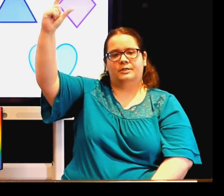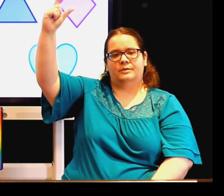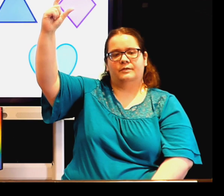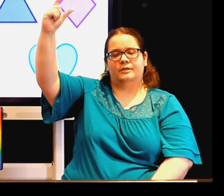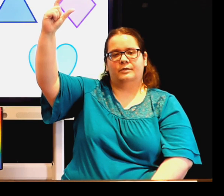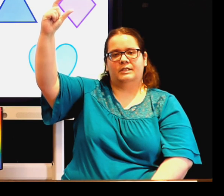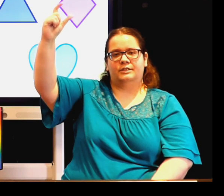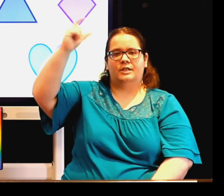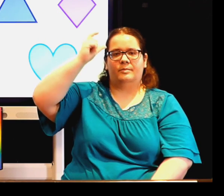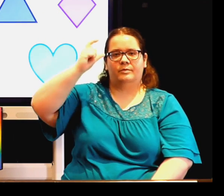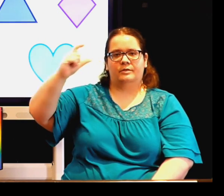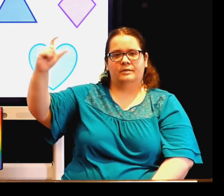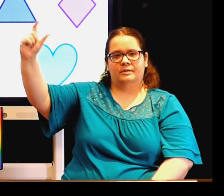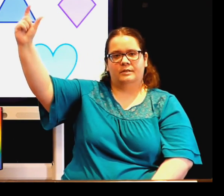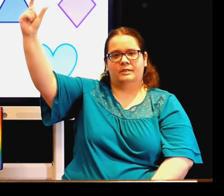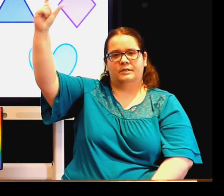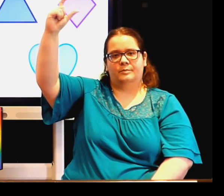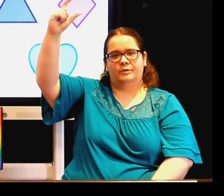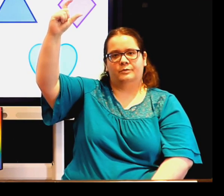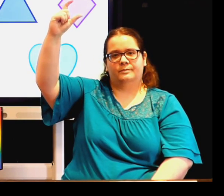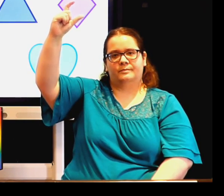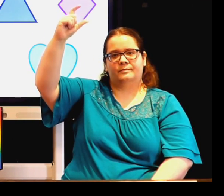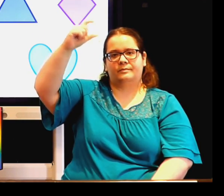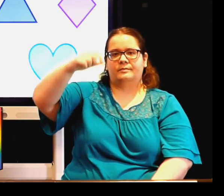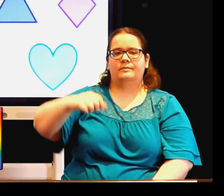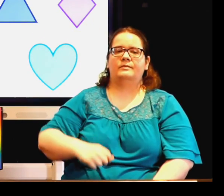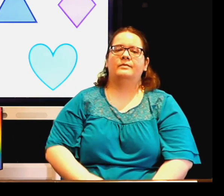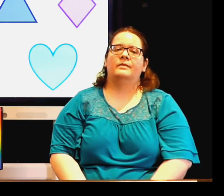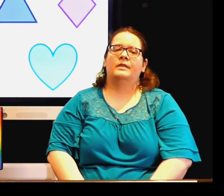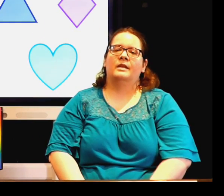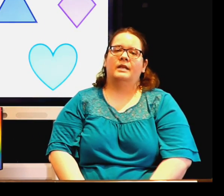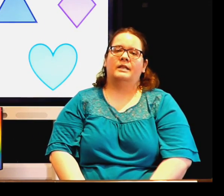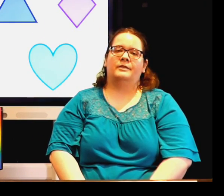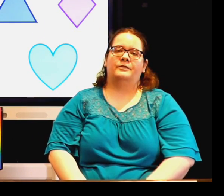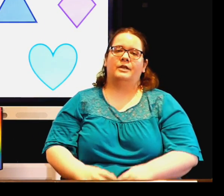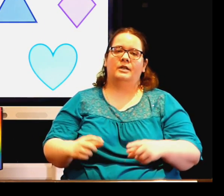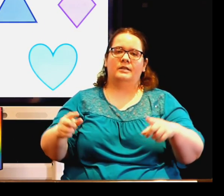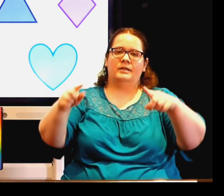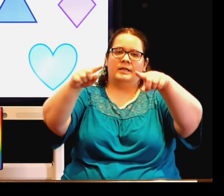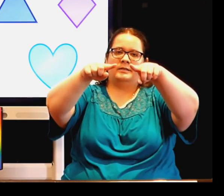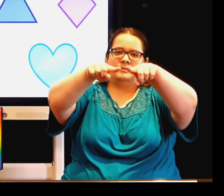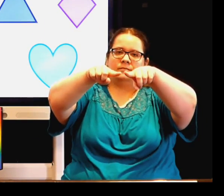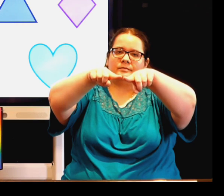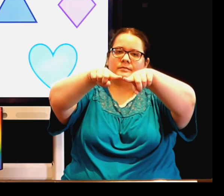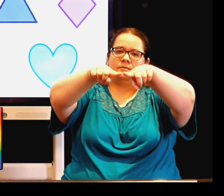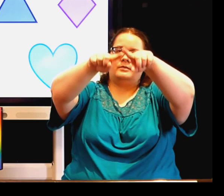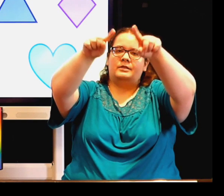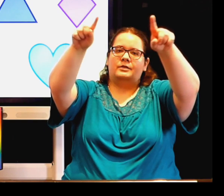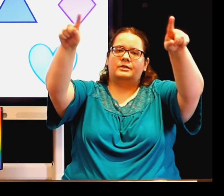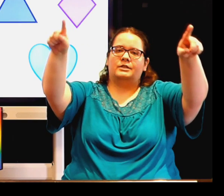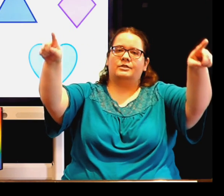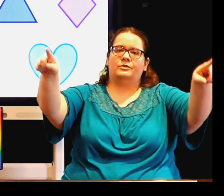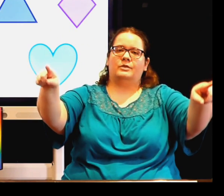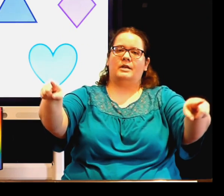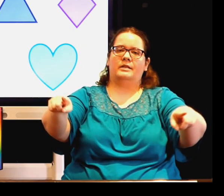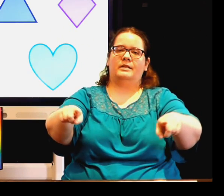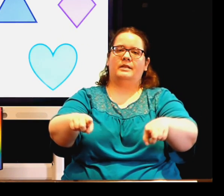would use for a crescent shape it's the moon and then for heart again you could just draw it in the